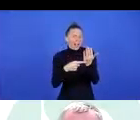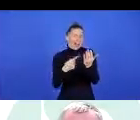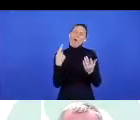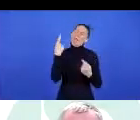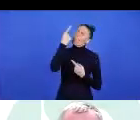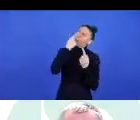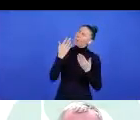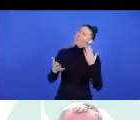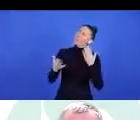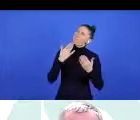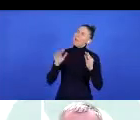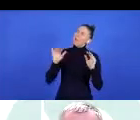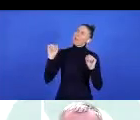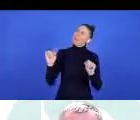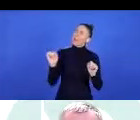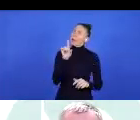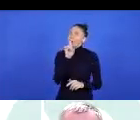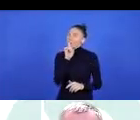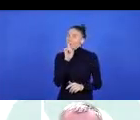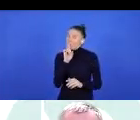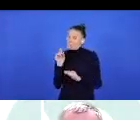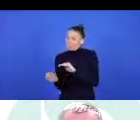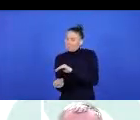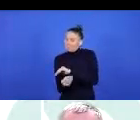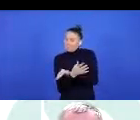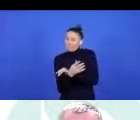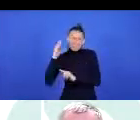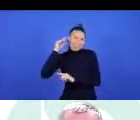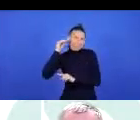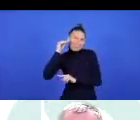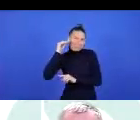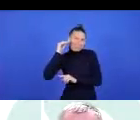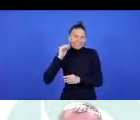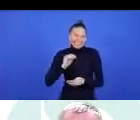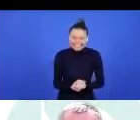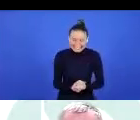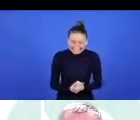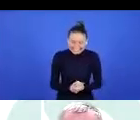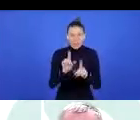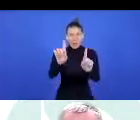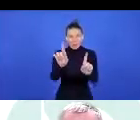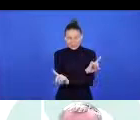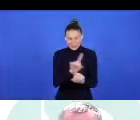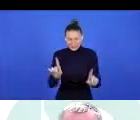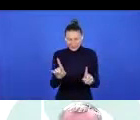of wireless technology, I wonder if cheating is possible.